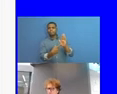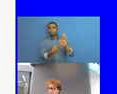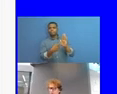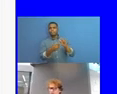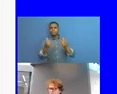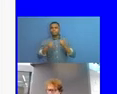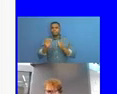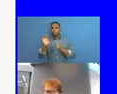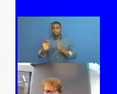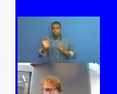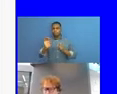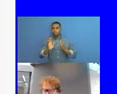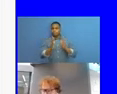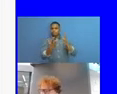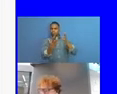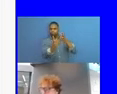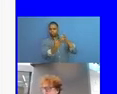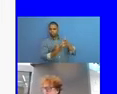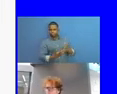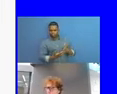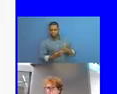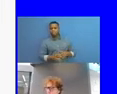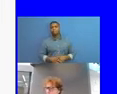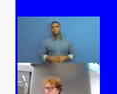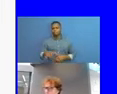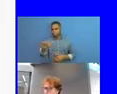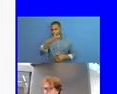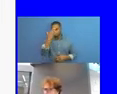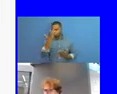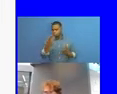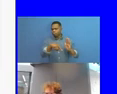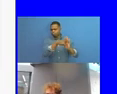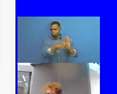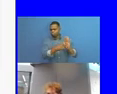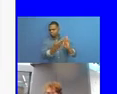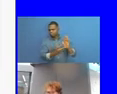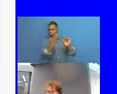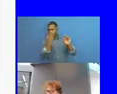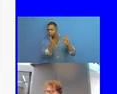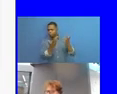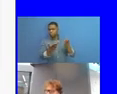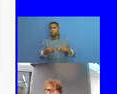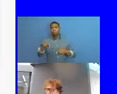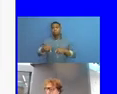as well to develop strong projects that are really in line with the aims and objectives of Perform Europe.